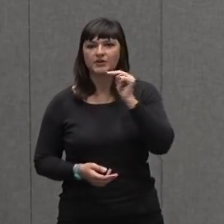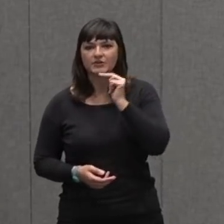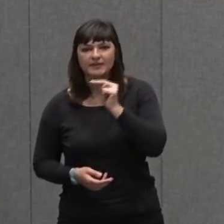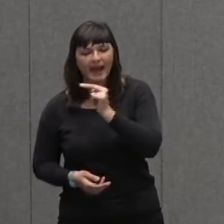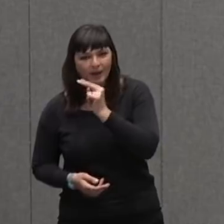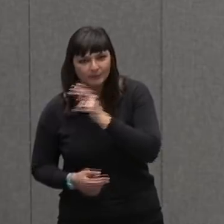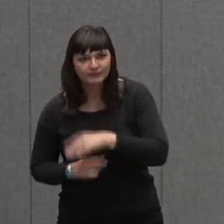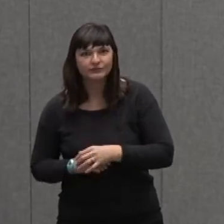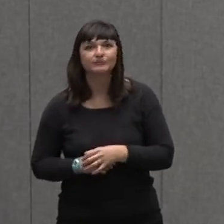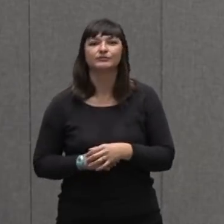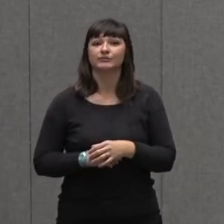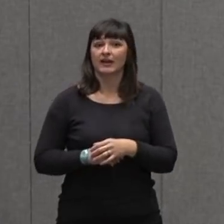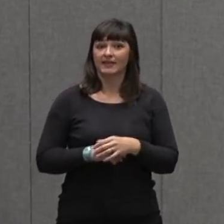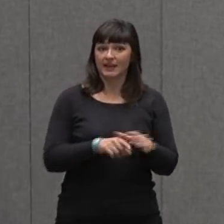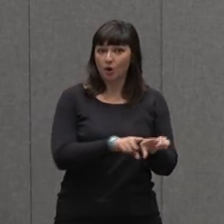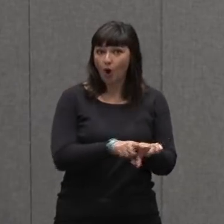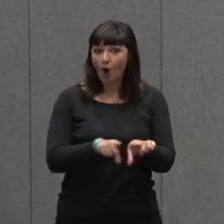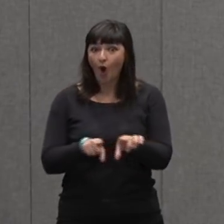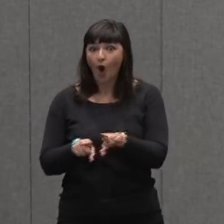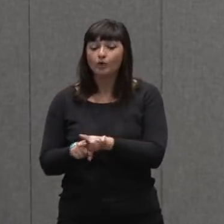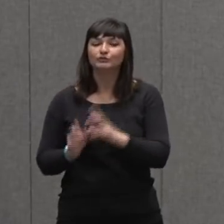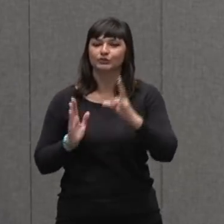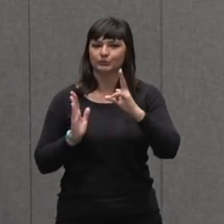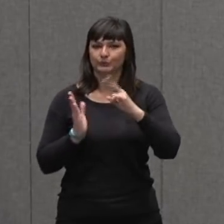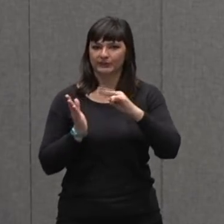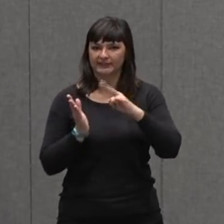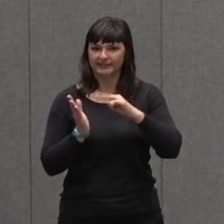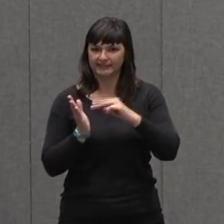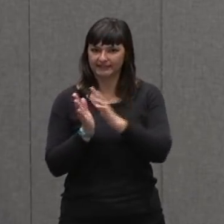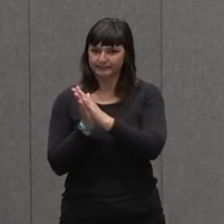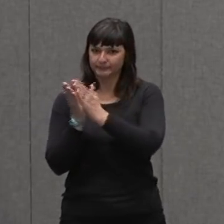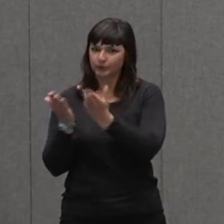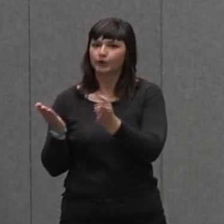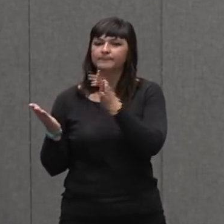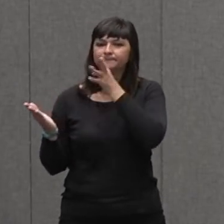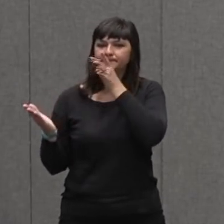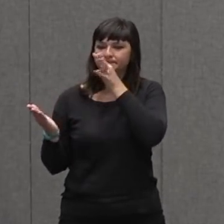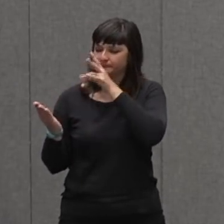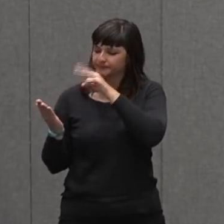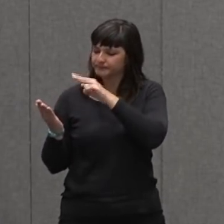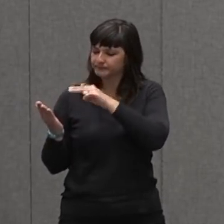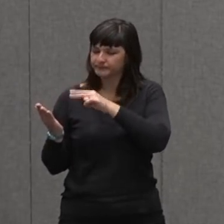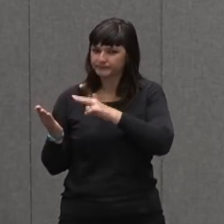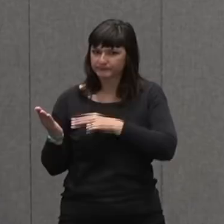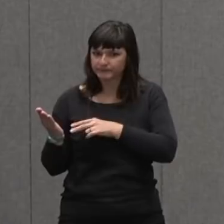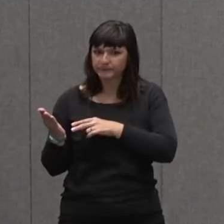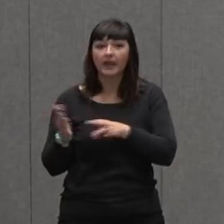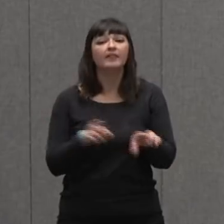And we're gonna finish up today's episode with Mrs. Lori, as she helps us write an informational report.